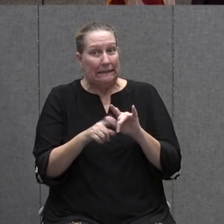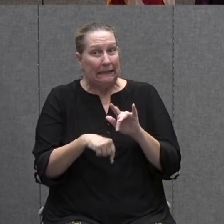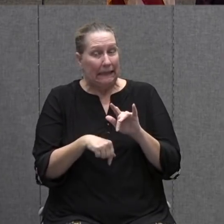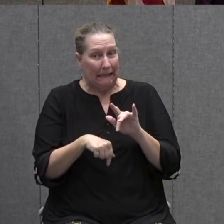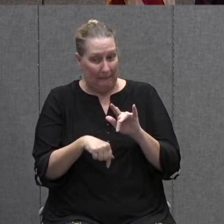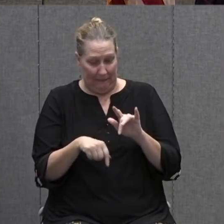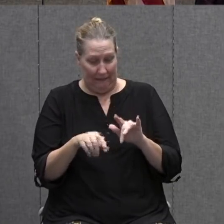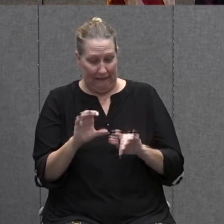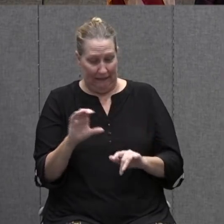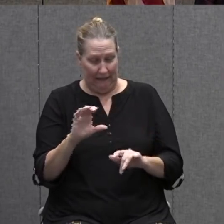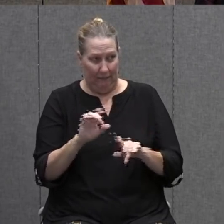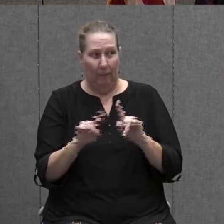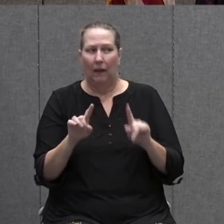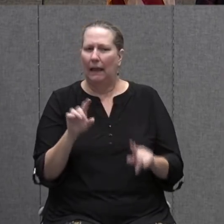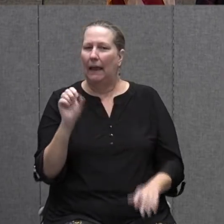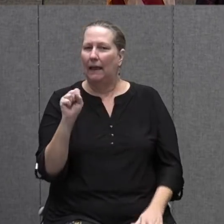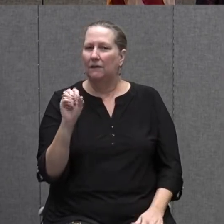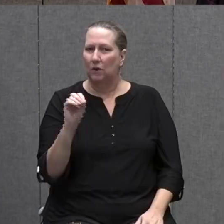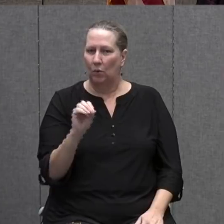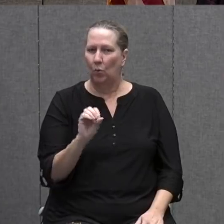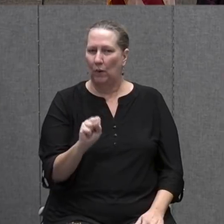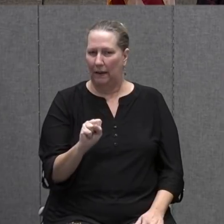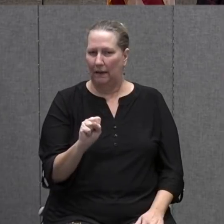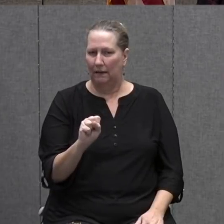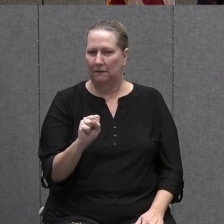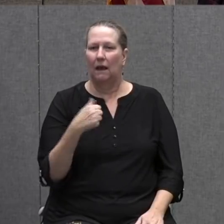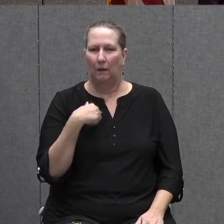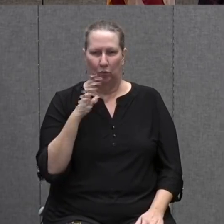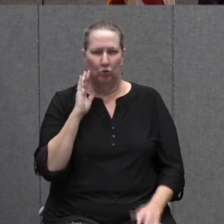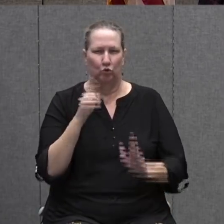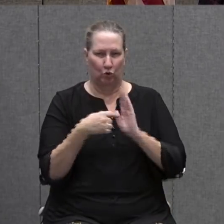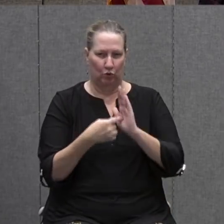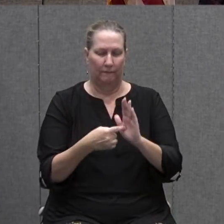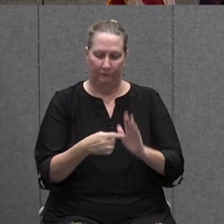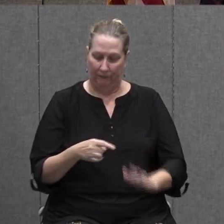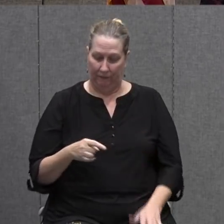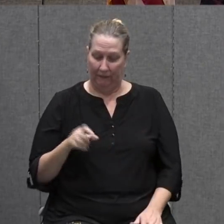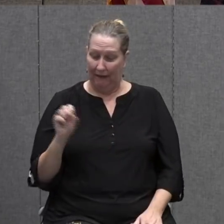So an S is three dits, look like dots.